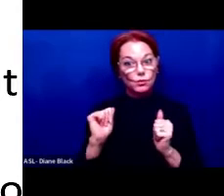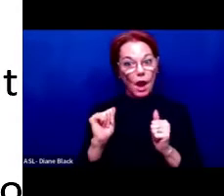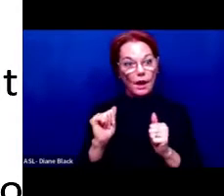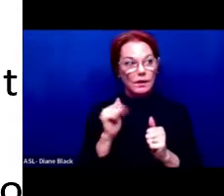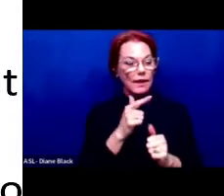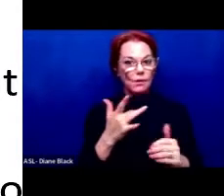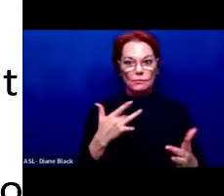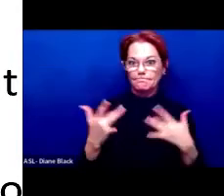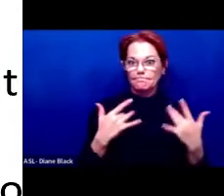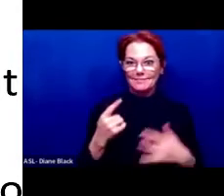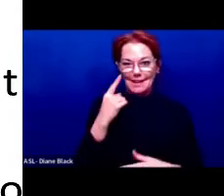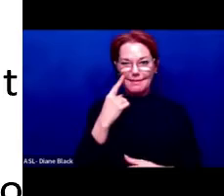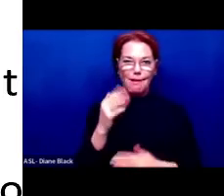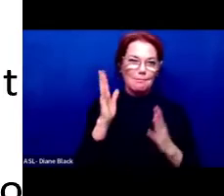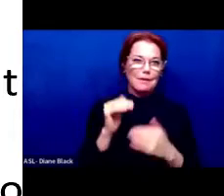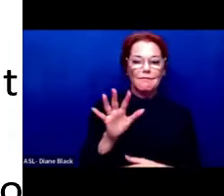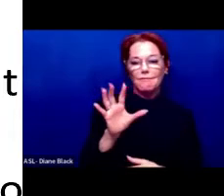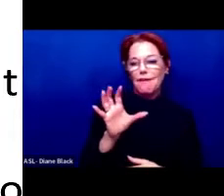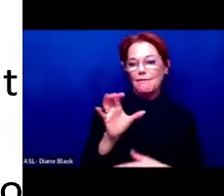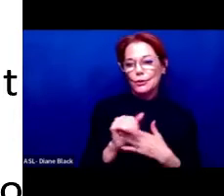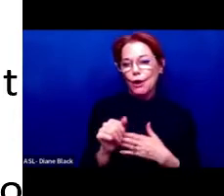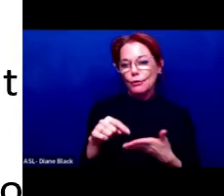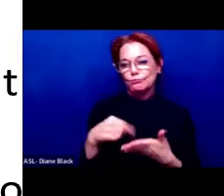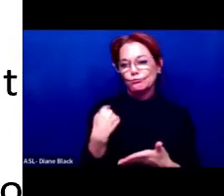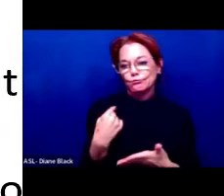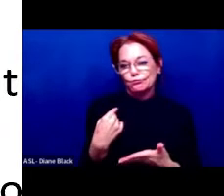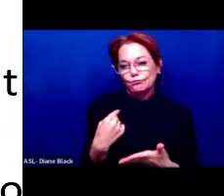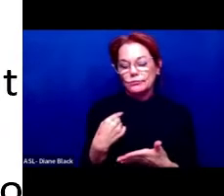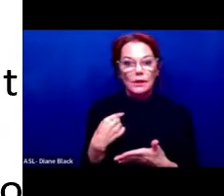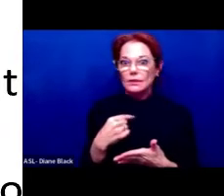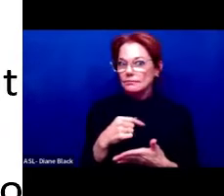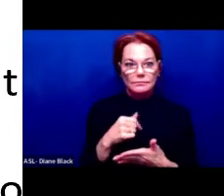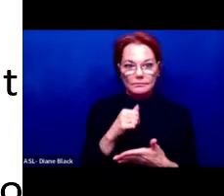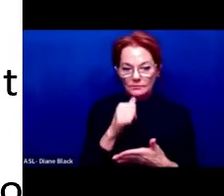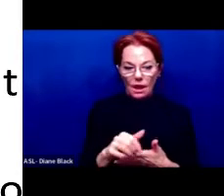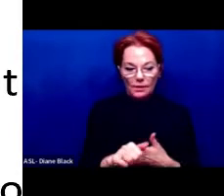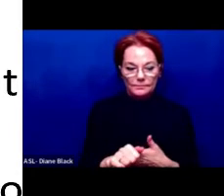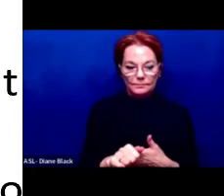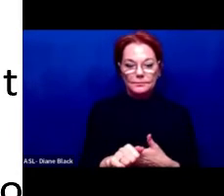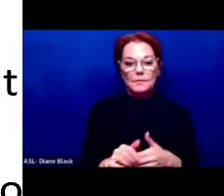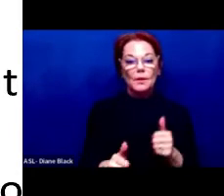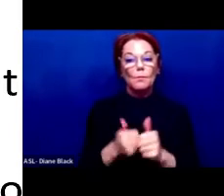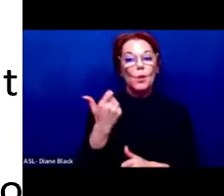might get $500 they didn't know going into this, the most recent quarter that they reported, they